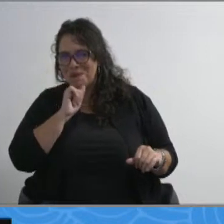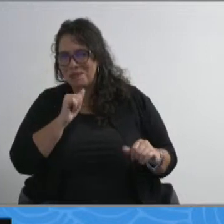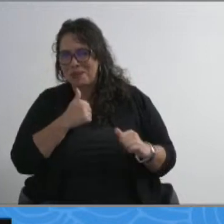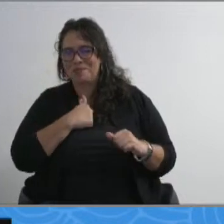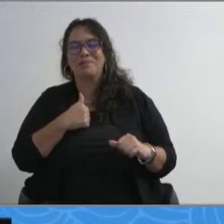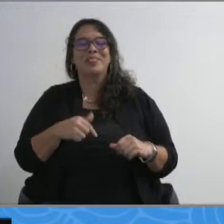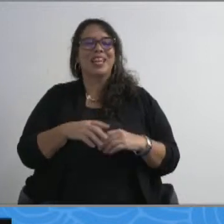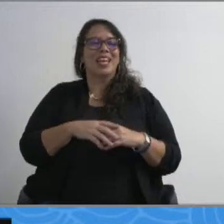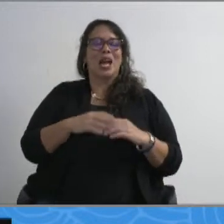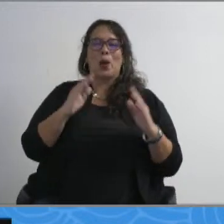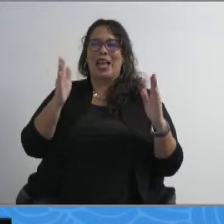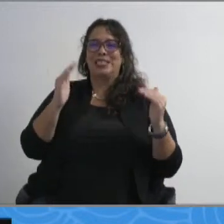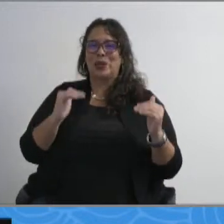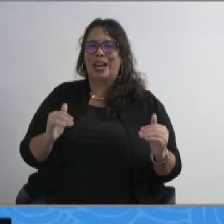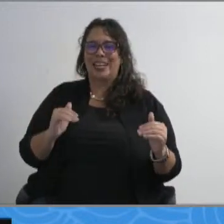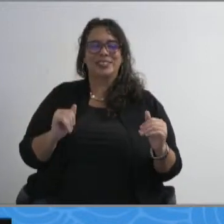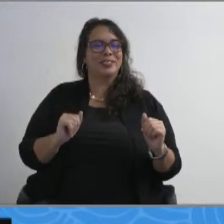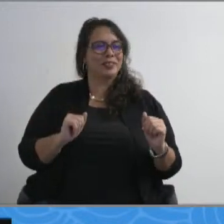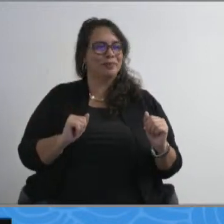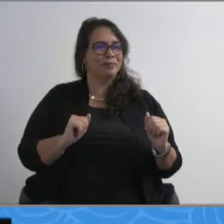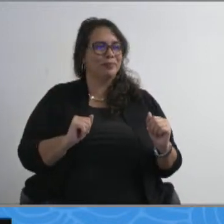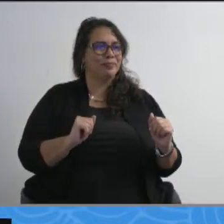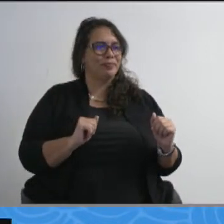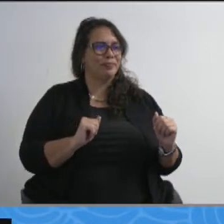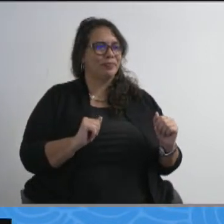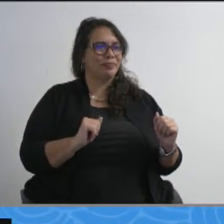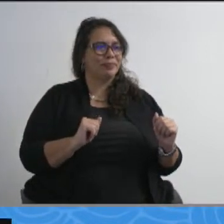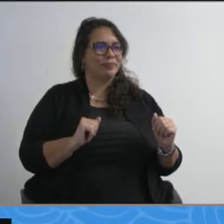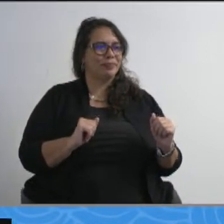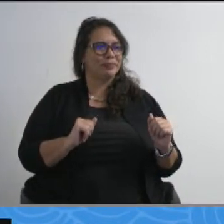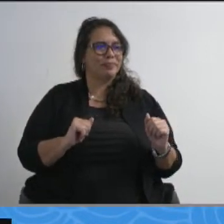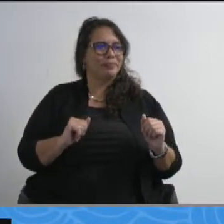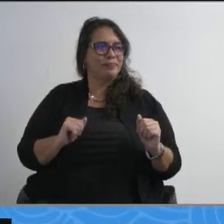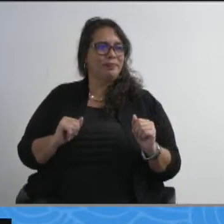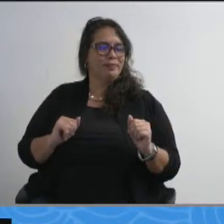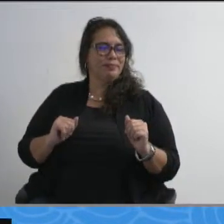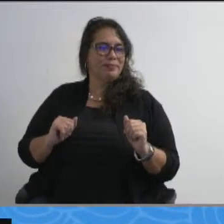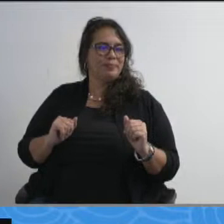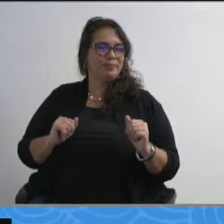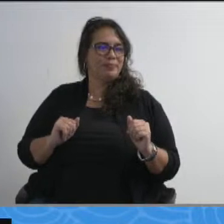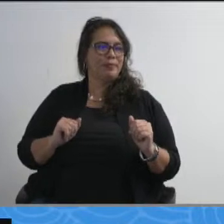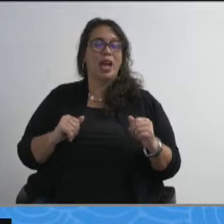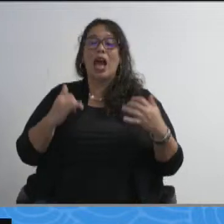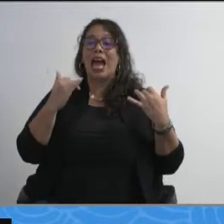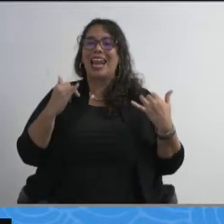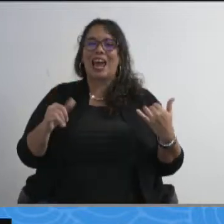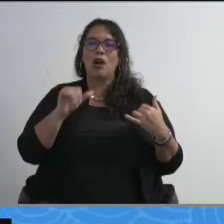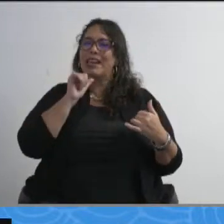Let's go on to the next category. The first one was out of field teachers, and these are inexperienced teachers. And these are teachers with two